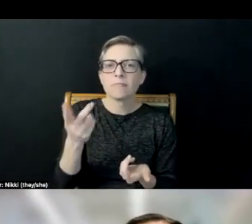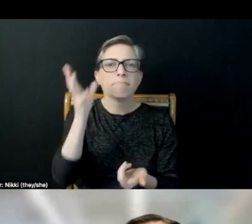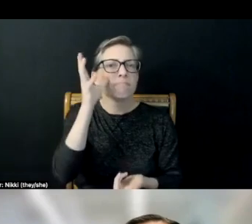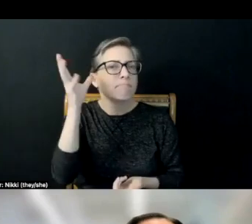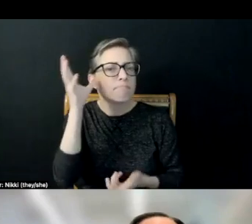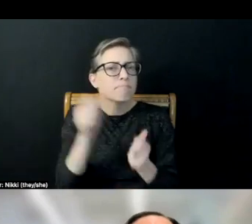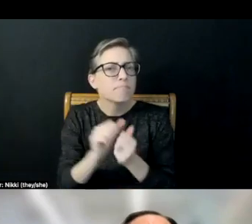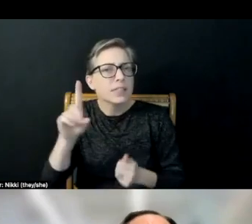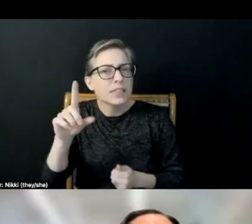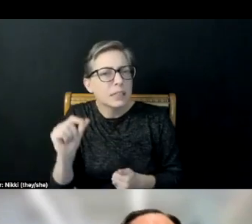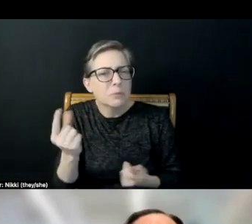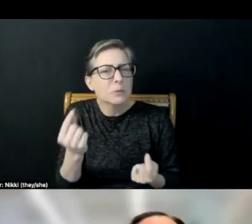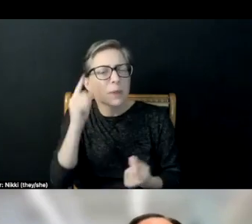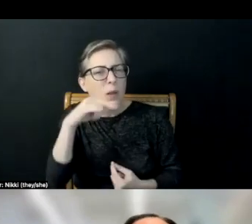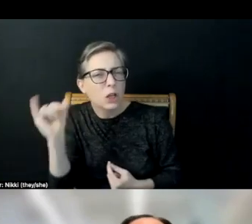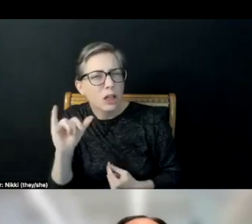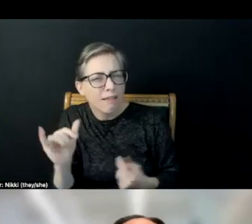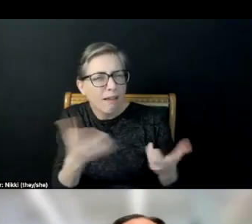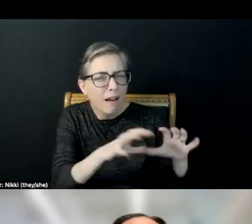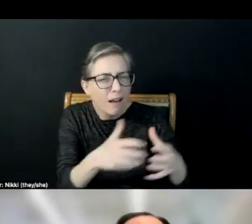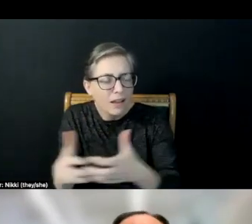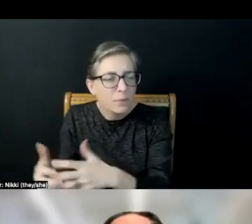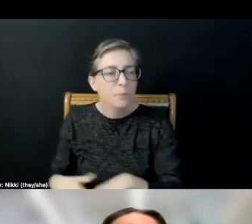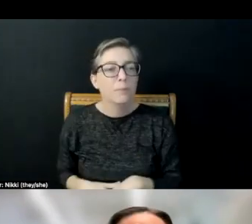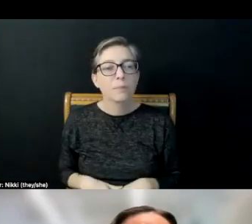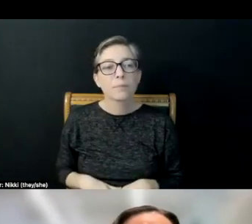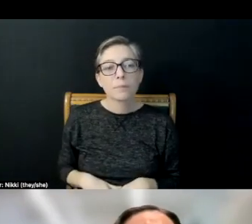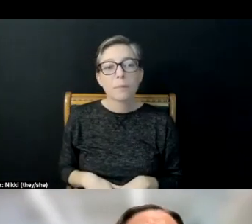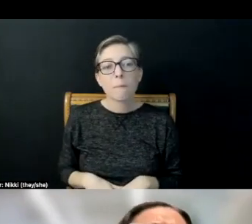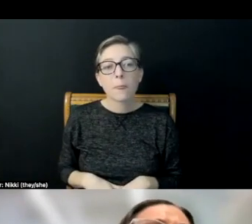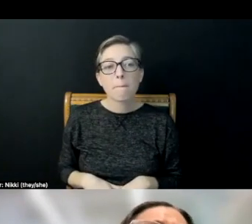About 1 in 10 children in the US have a parent with a disability.